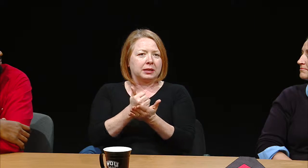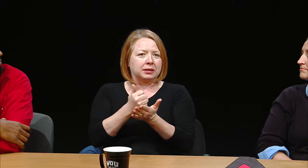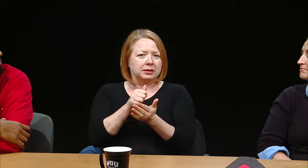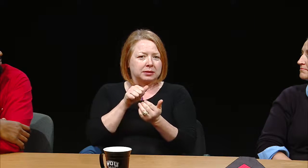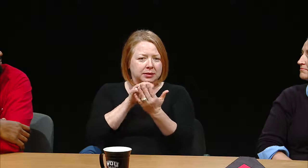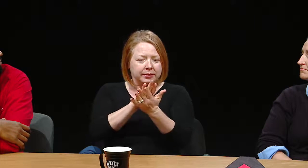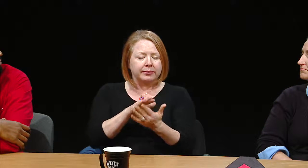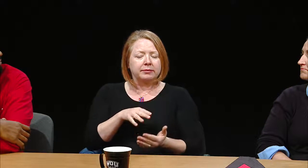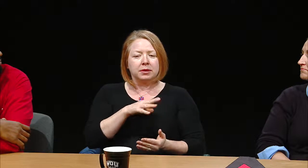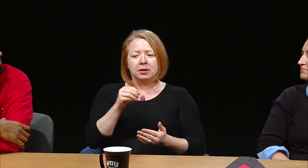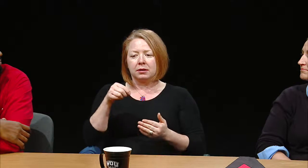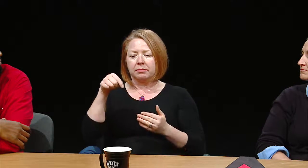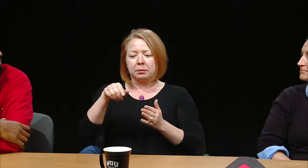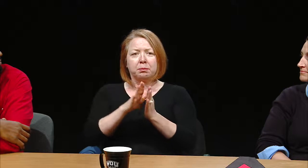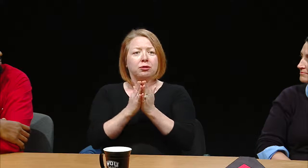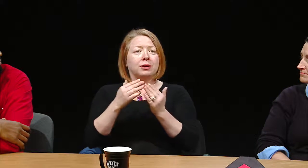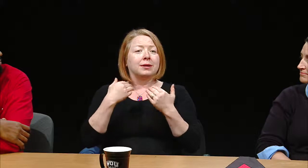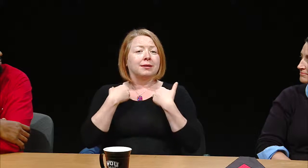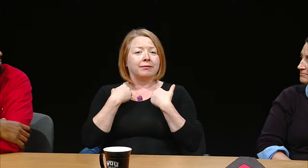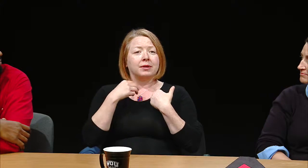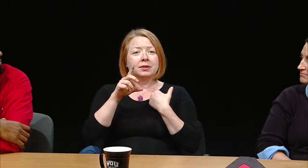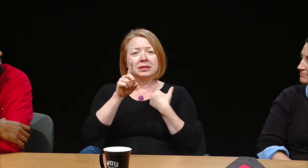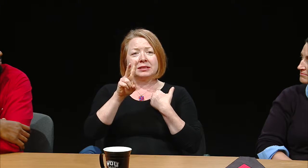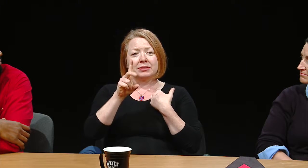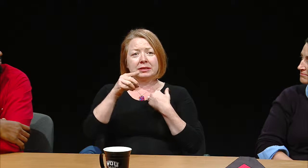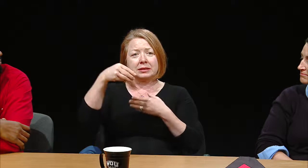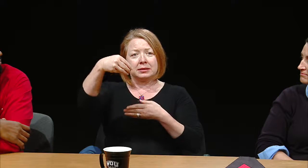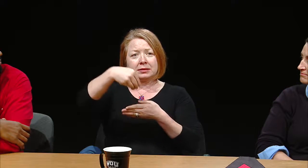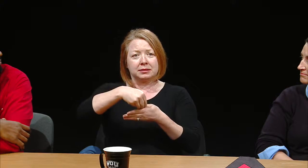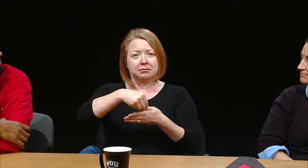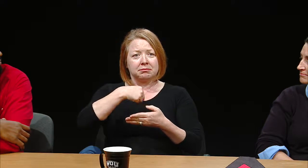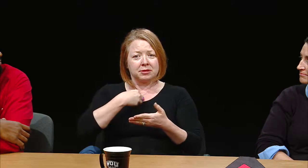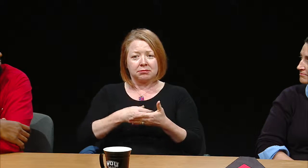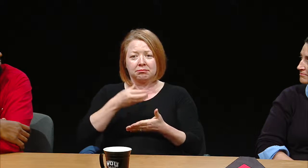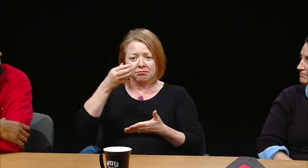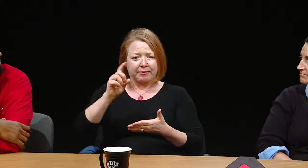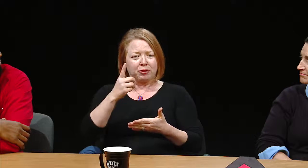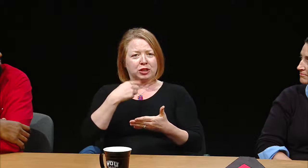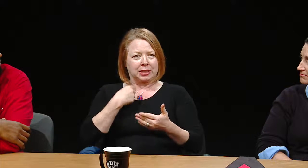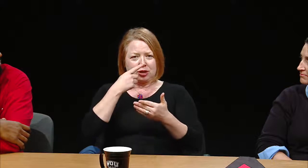and you have the audio and you're reading and all of that stuff. I just turn the voice off, or the volume off on the television.